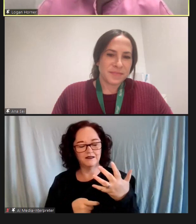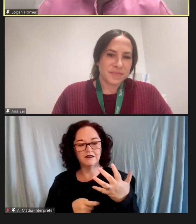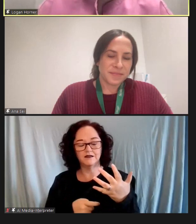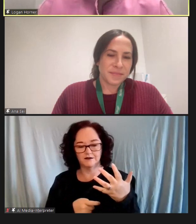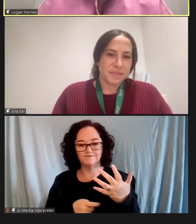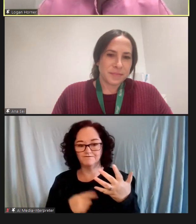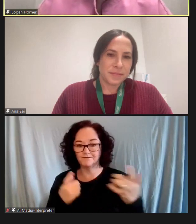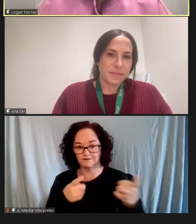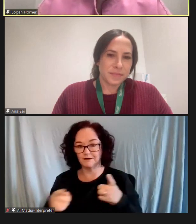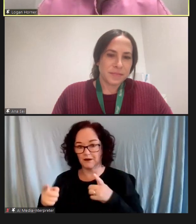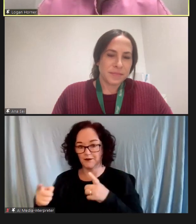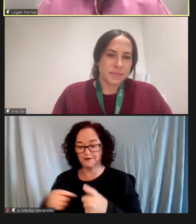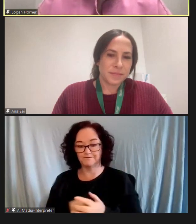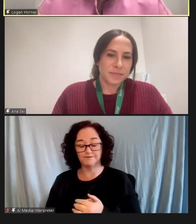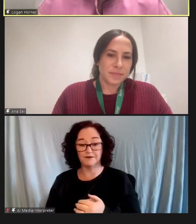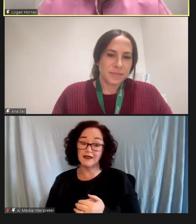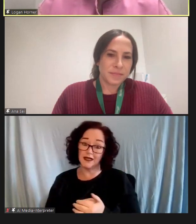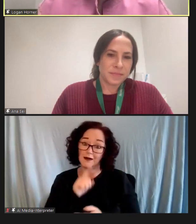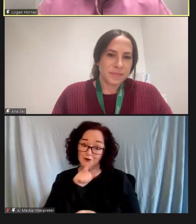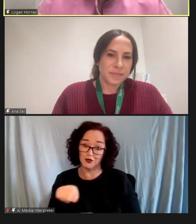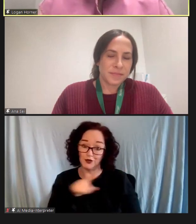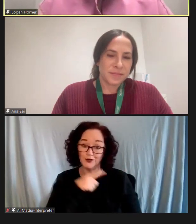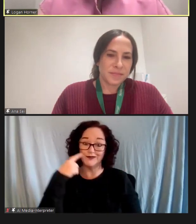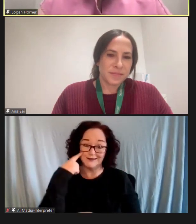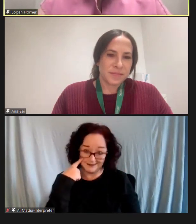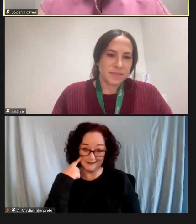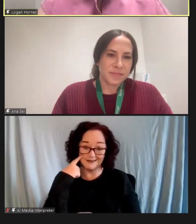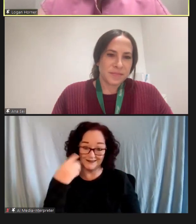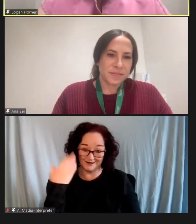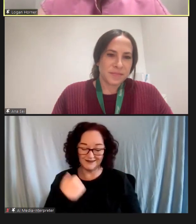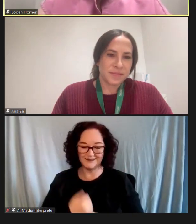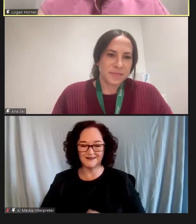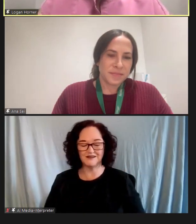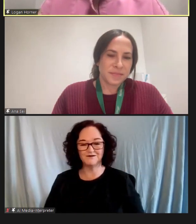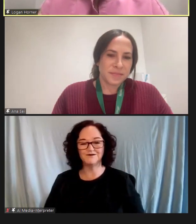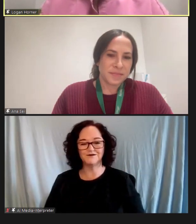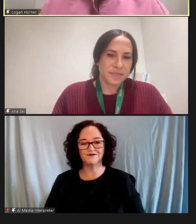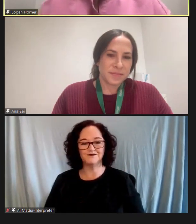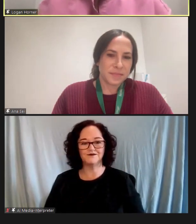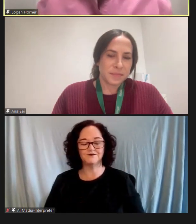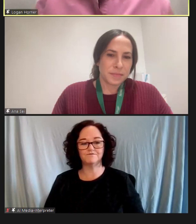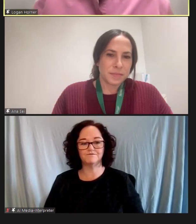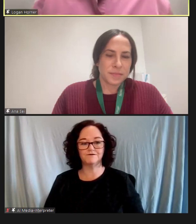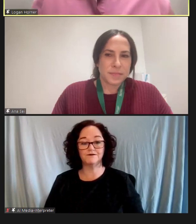I'm sure all of you have